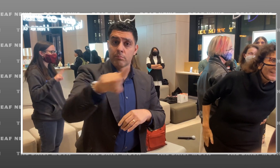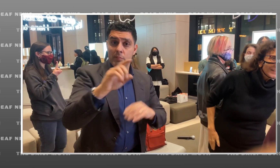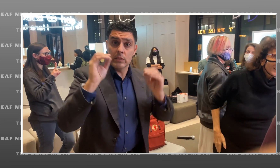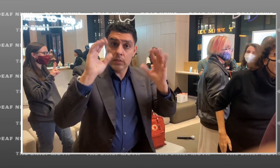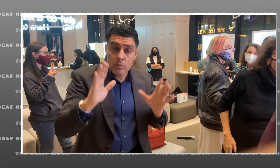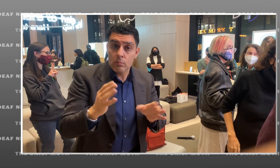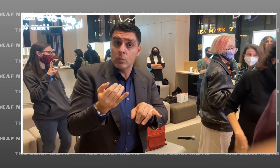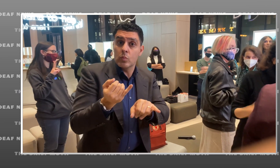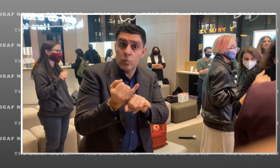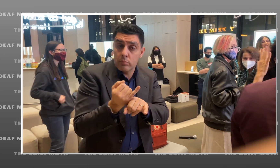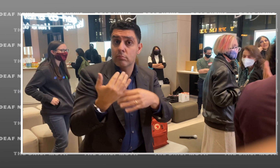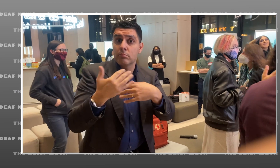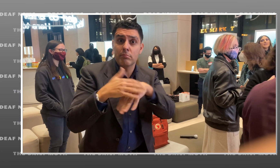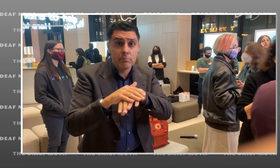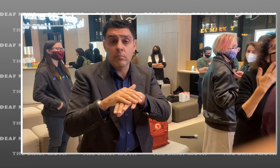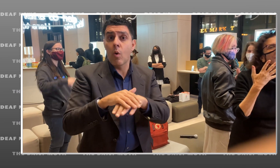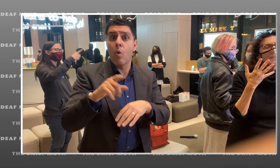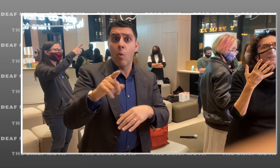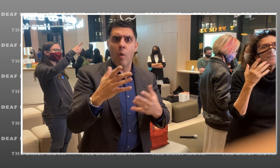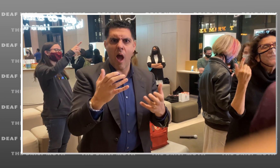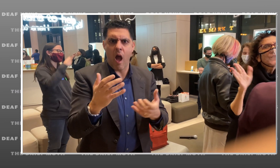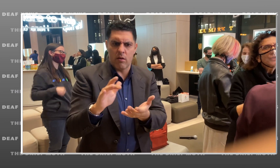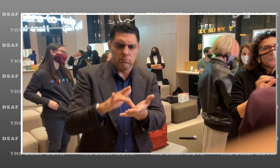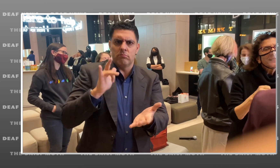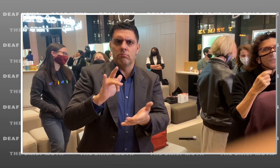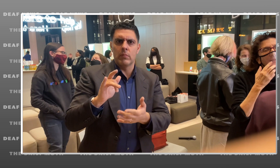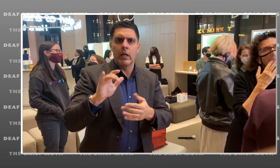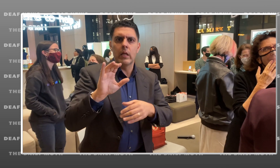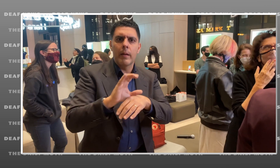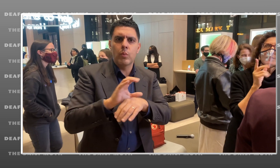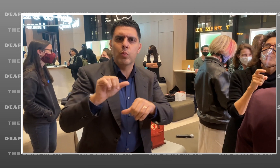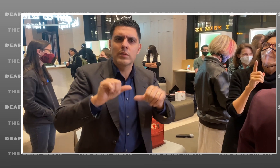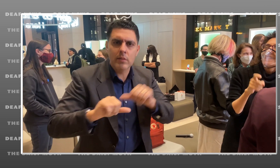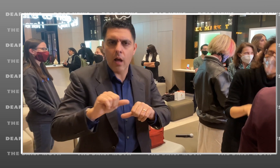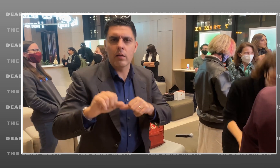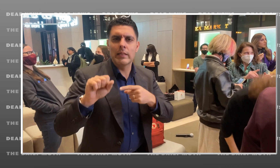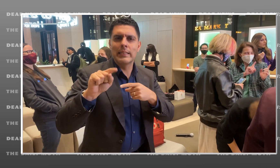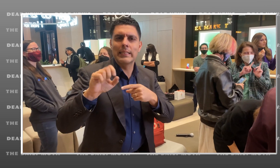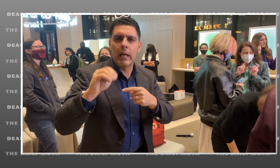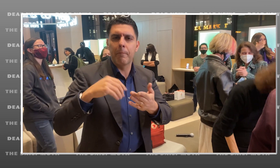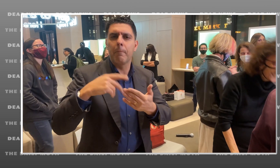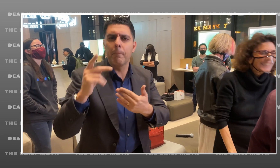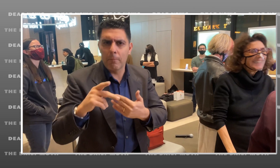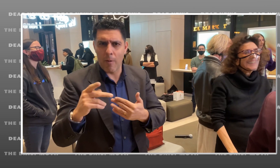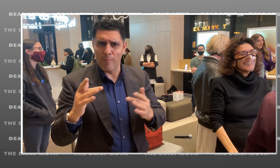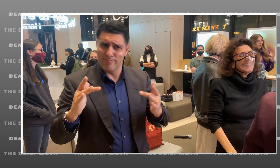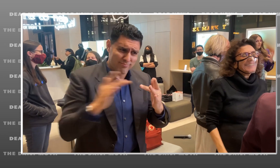Teachers out there, deaf schools, mainstream programs, or anyone who wants to work with computer science or STEM programs,